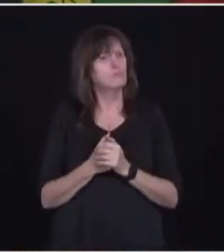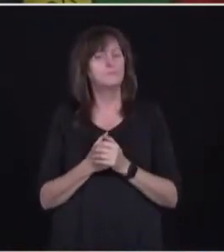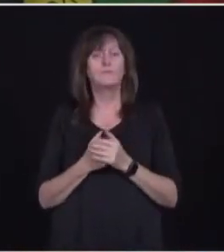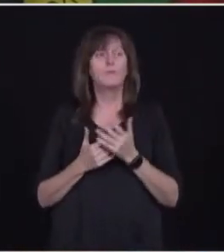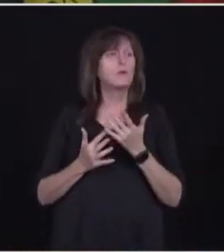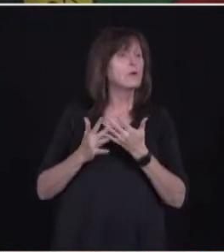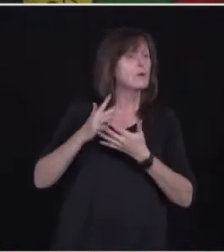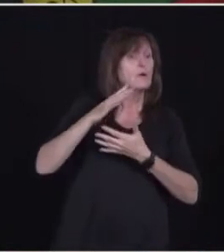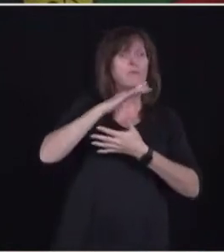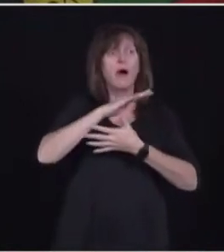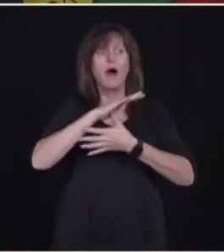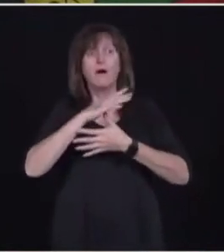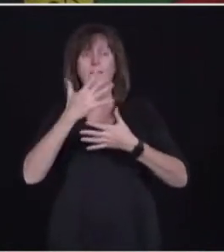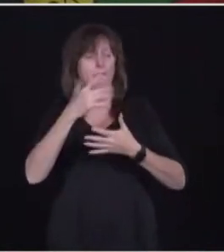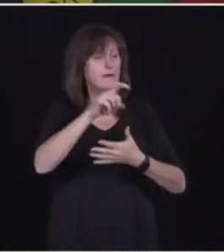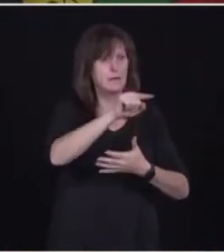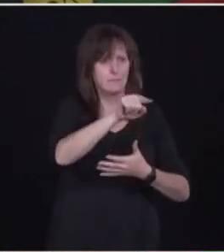vaccines out to those who need the most.,